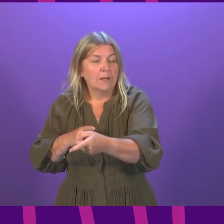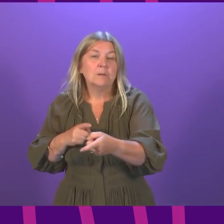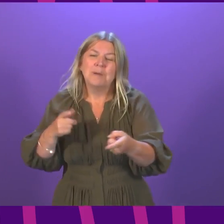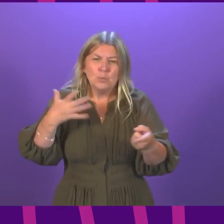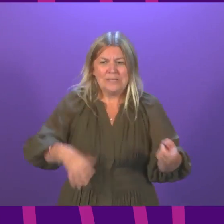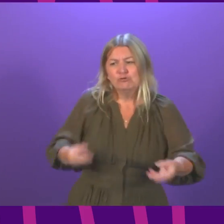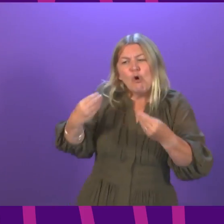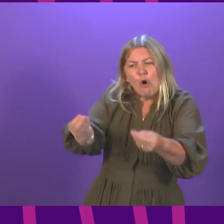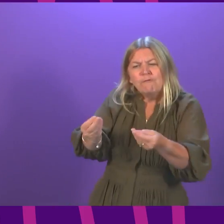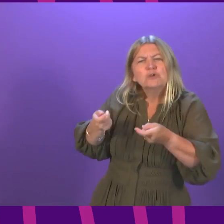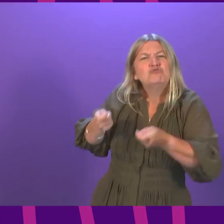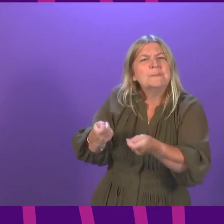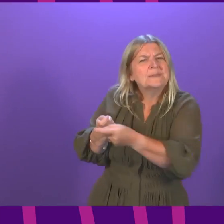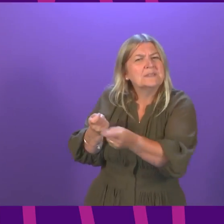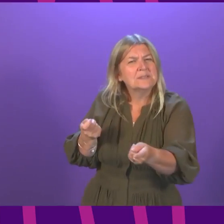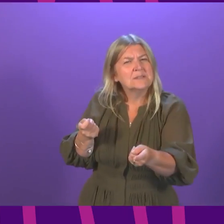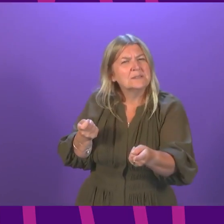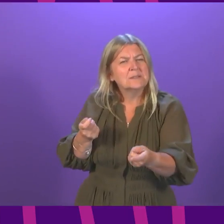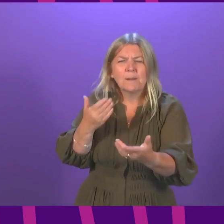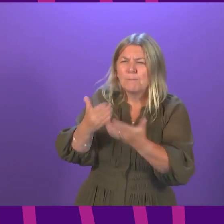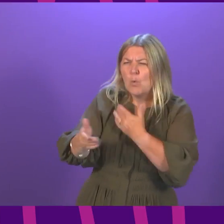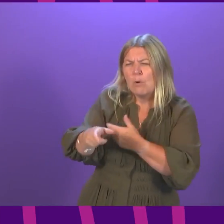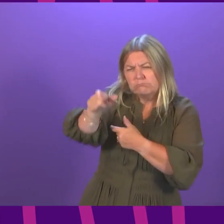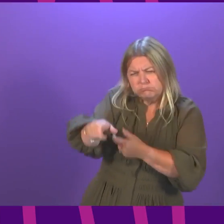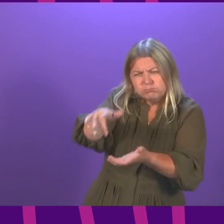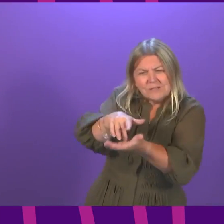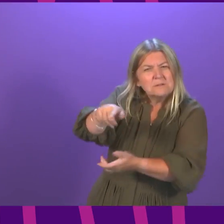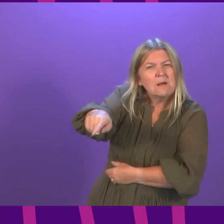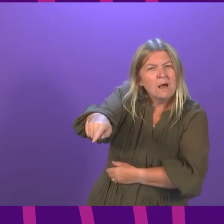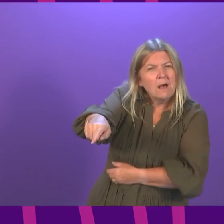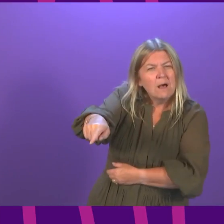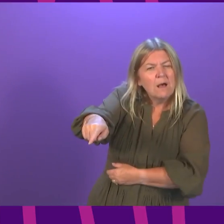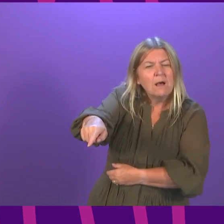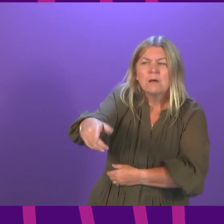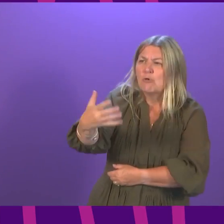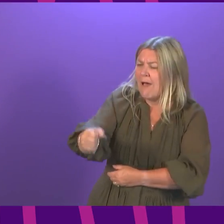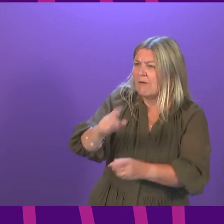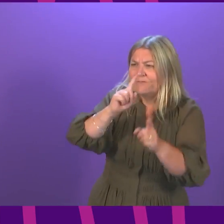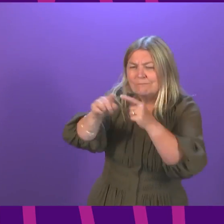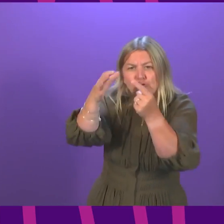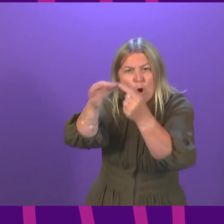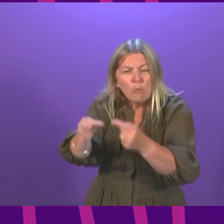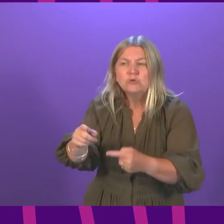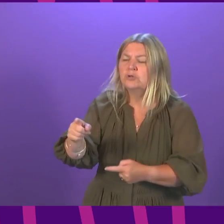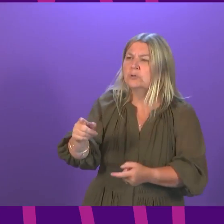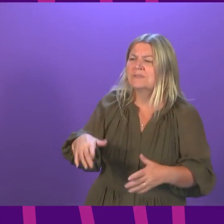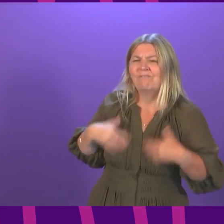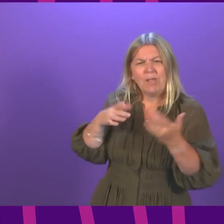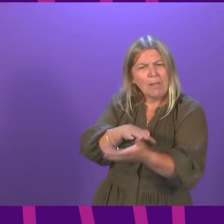more person centred, whereby people have a wide range of options, are empowered to make